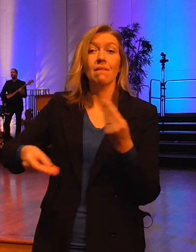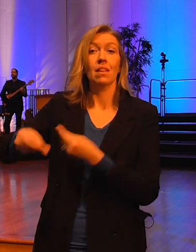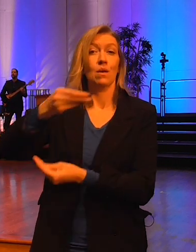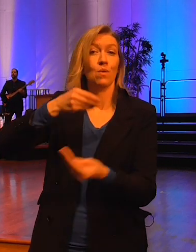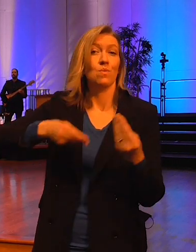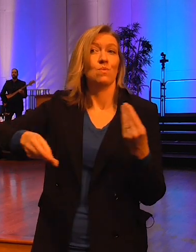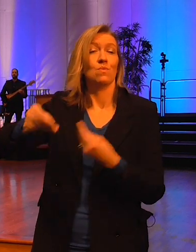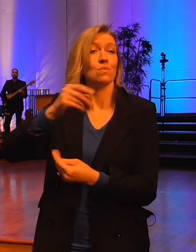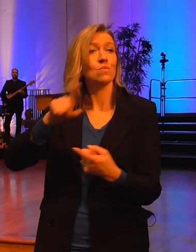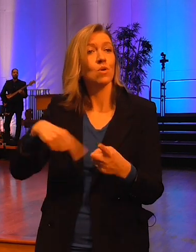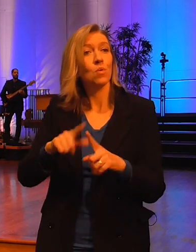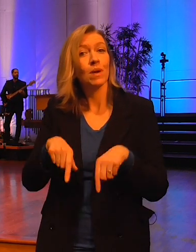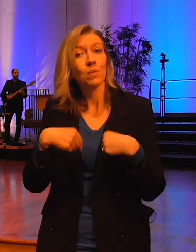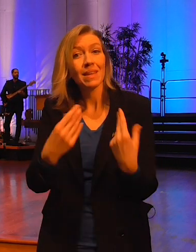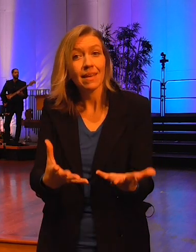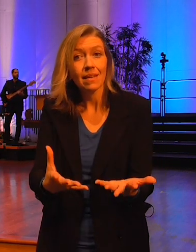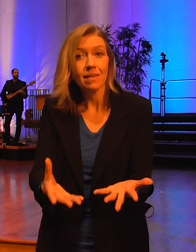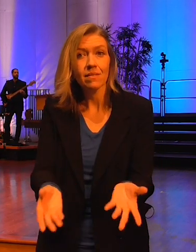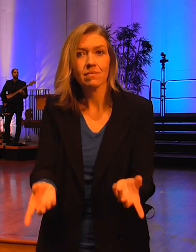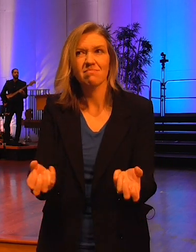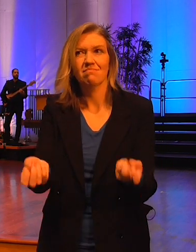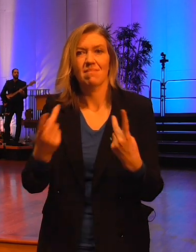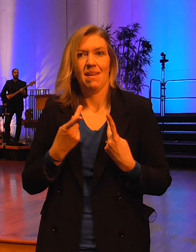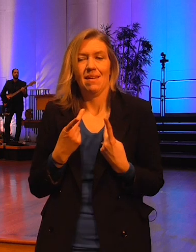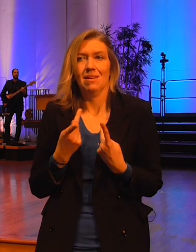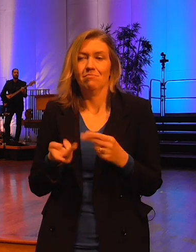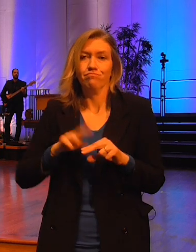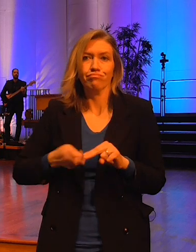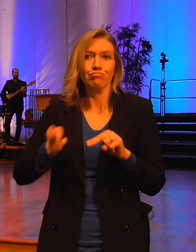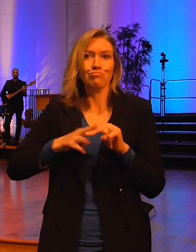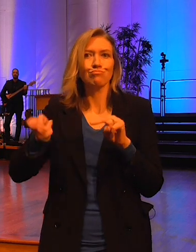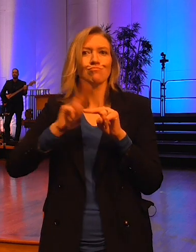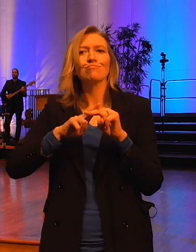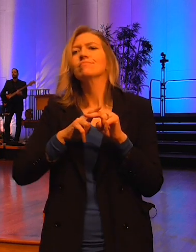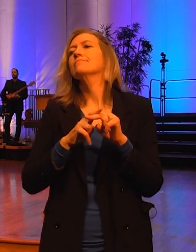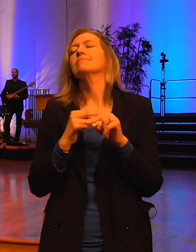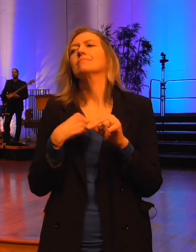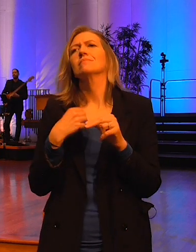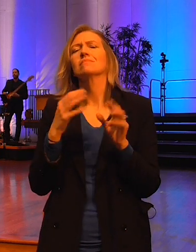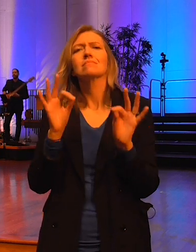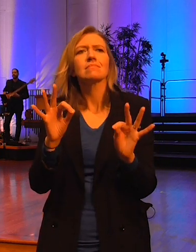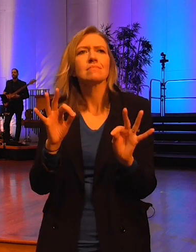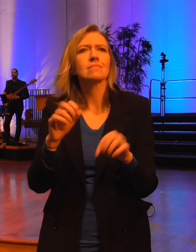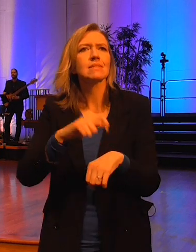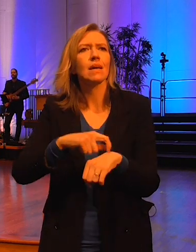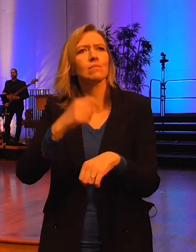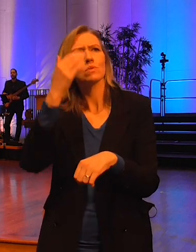to us manyfold and it's a wonderful time to know the abundance for the people around you as well